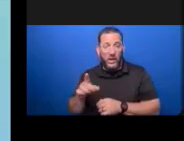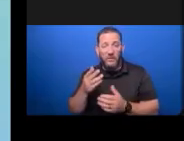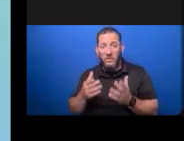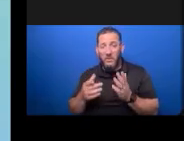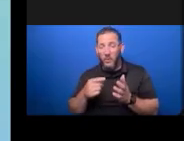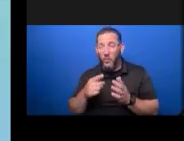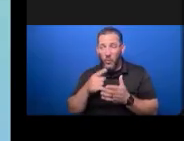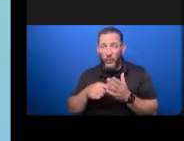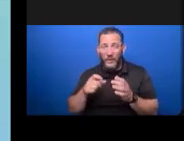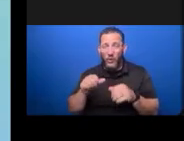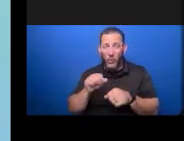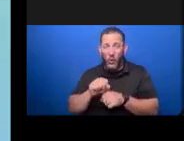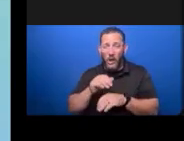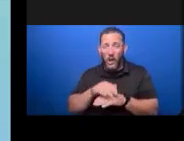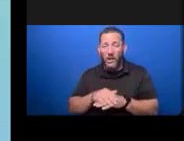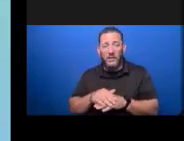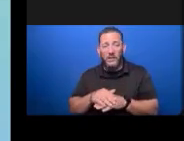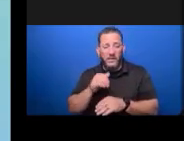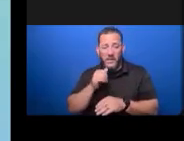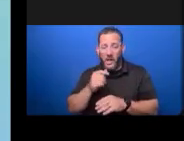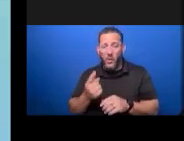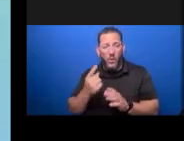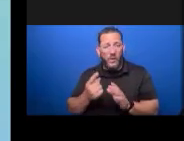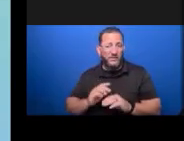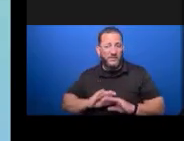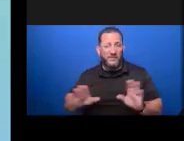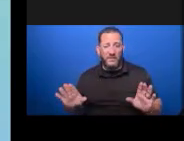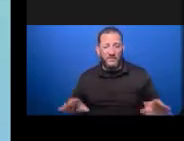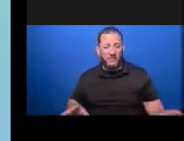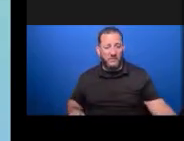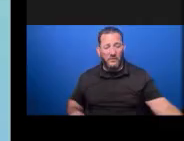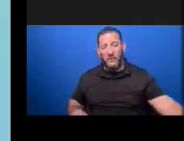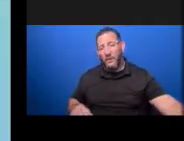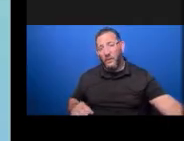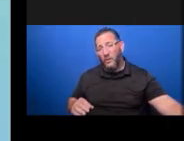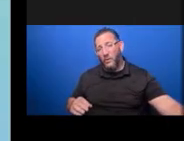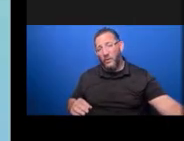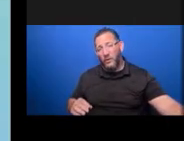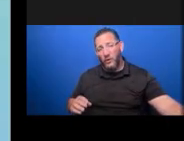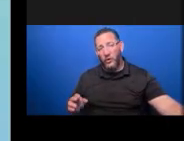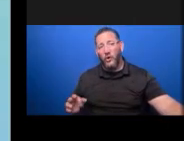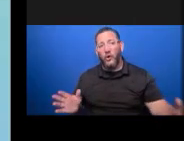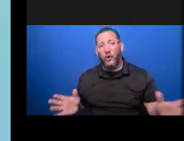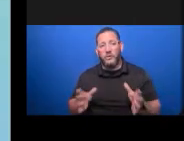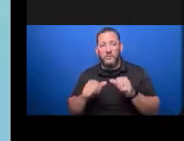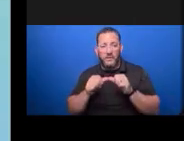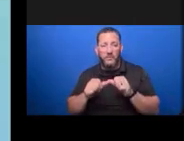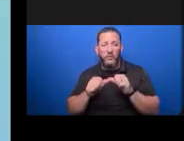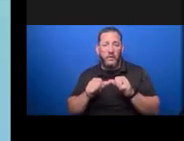need to work on. And it's not a one and done. It's like let's keep visiting this. So the reason why is there was an